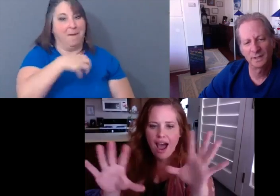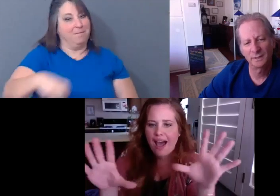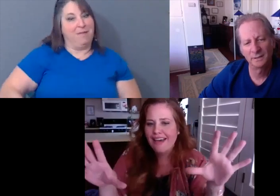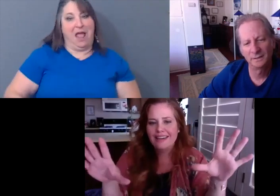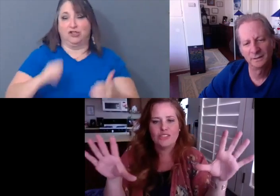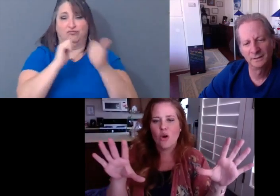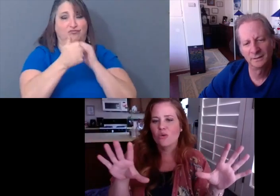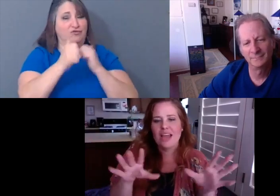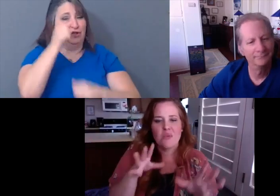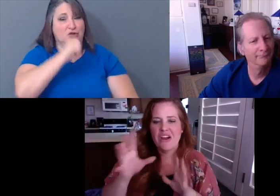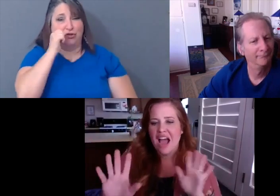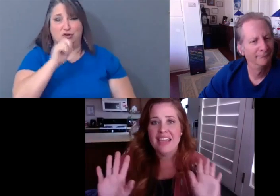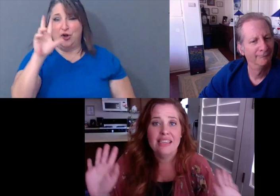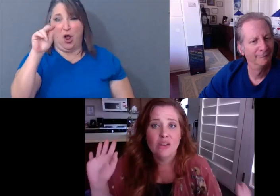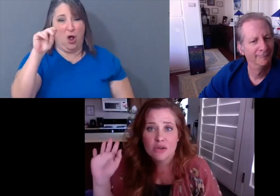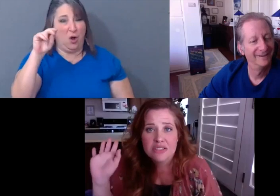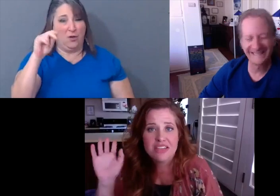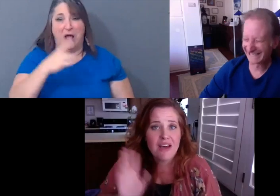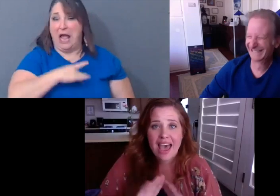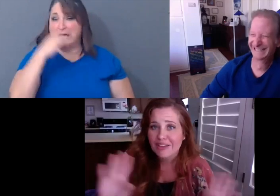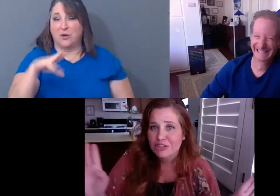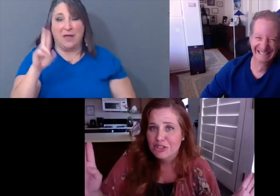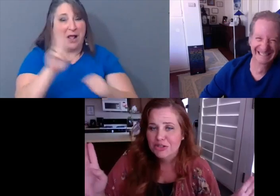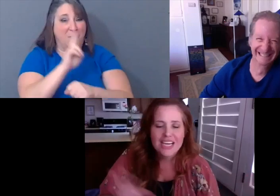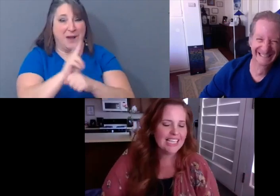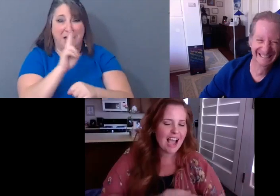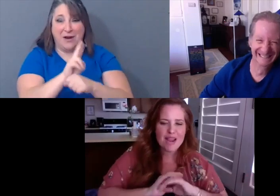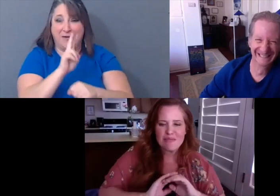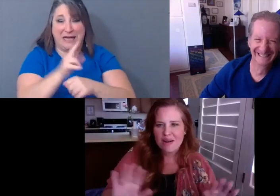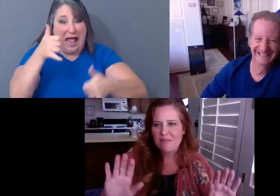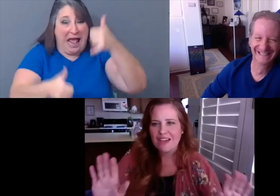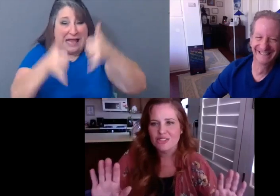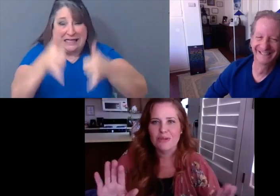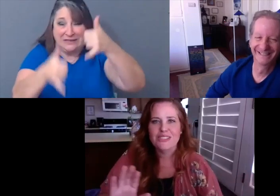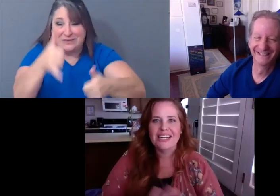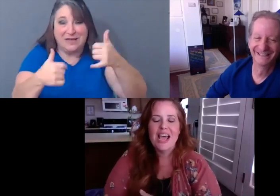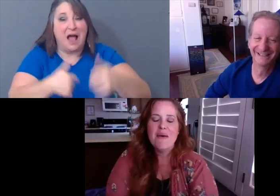I don't like wearing high heels if I have to. Like, I am not a pageant person,